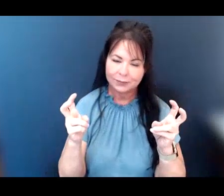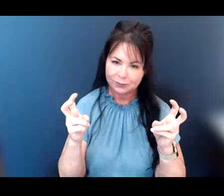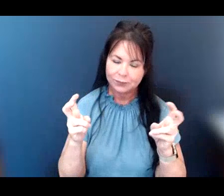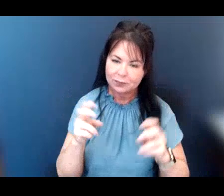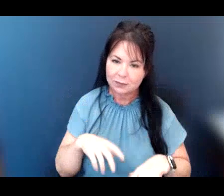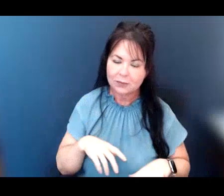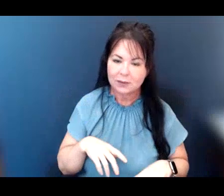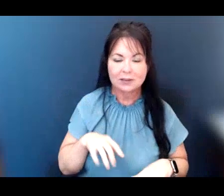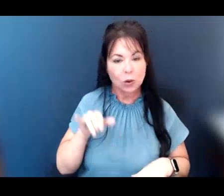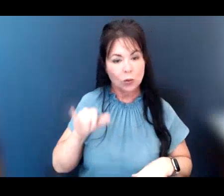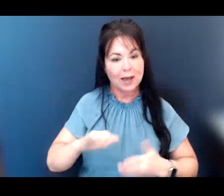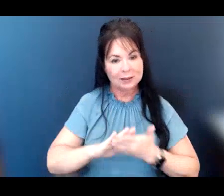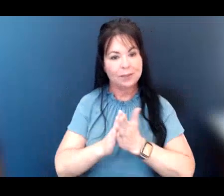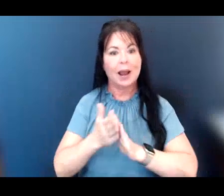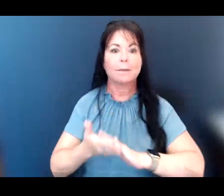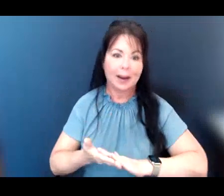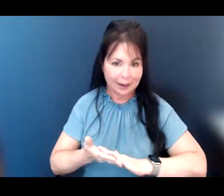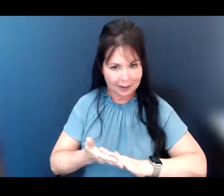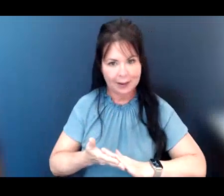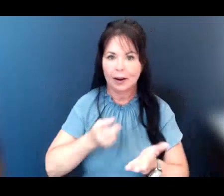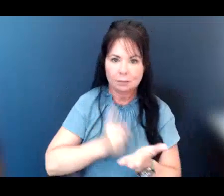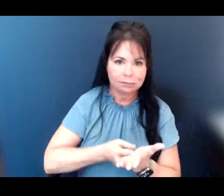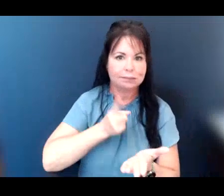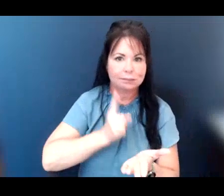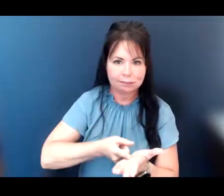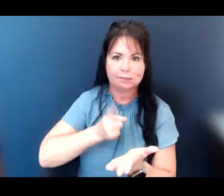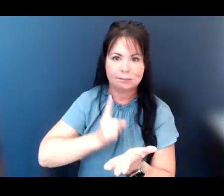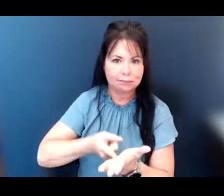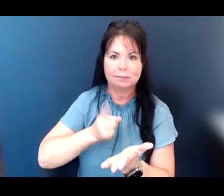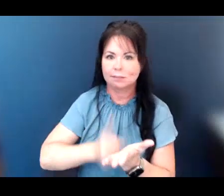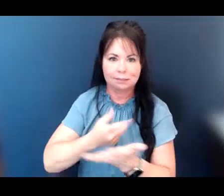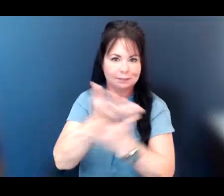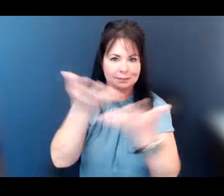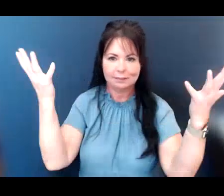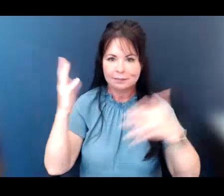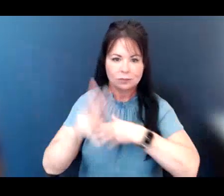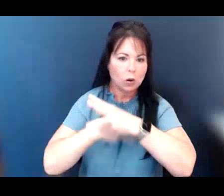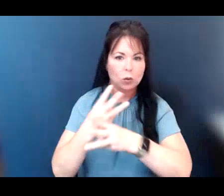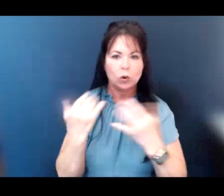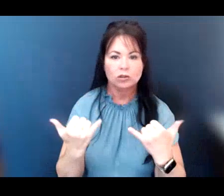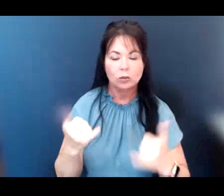a bigger topic of discussion in today's world. Can AI be used to aid in creating accessible content?